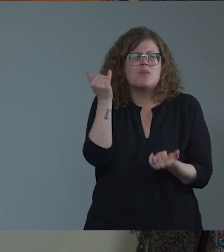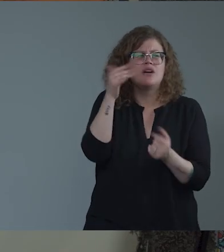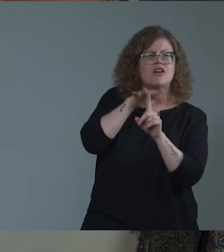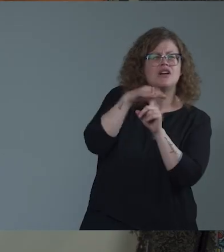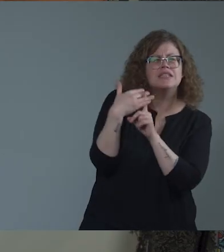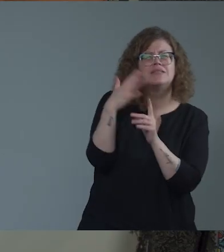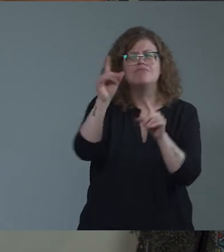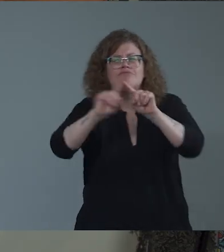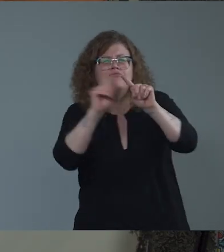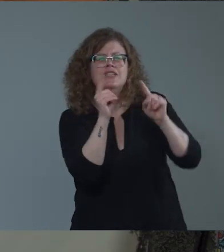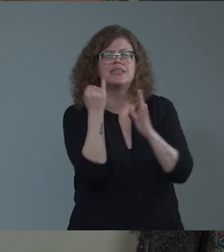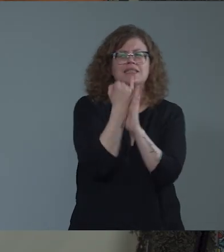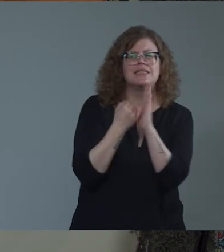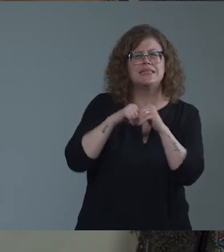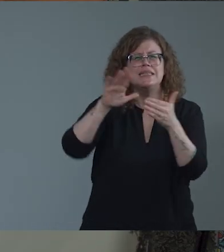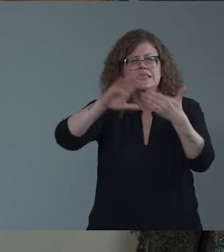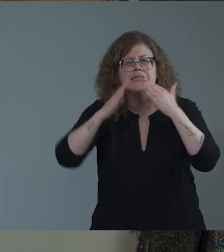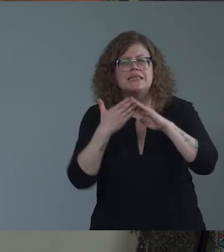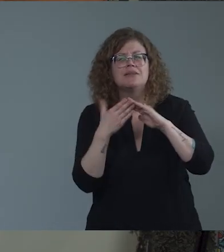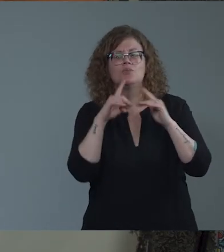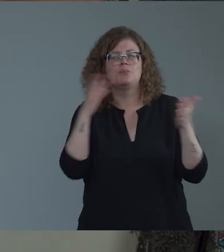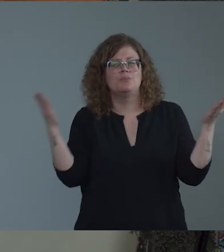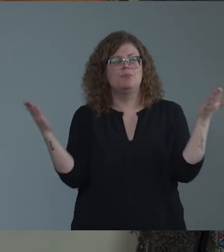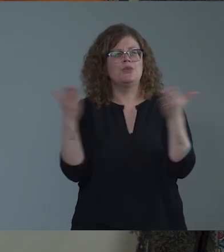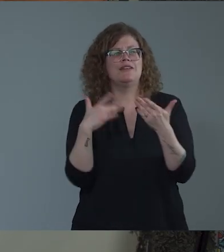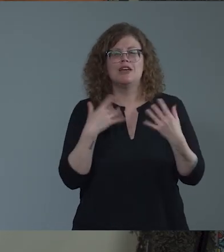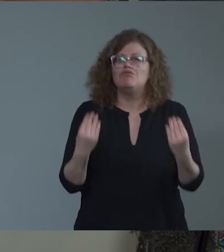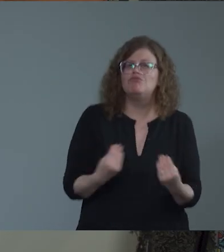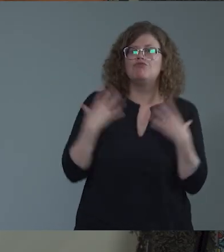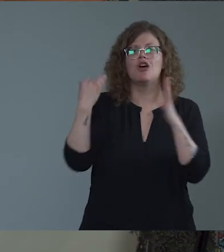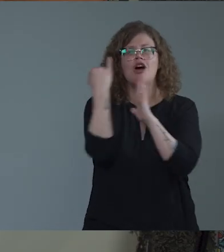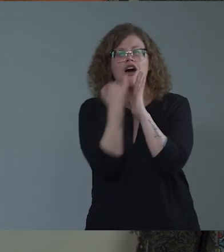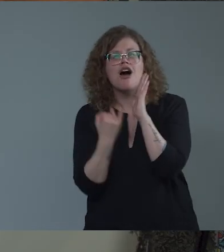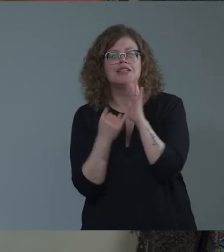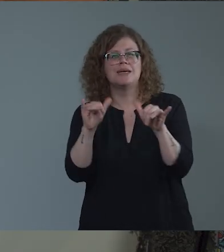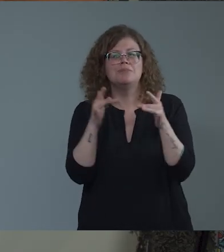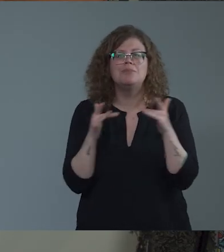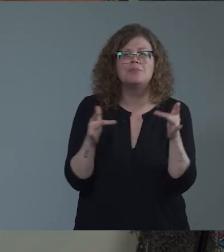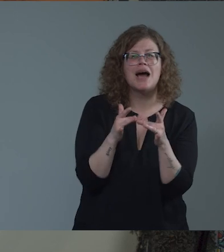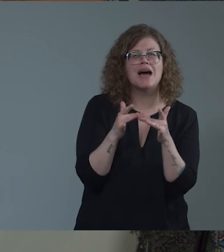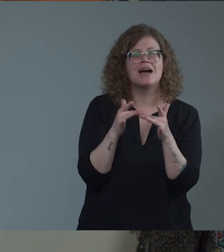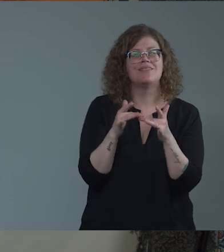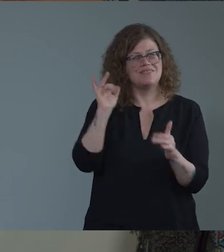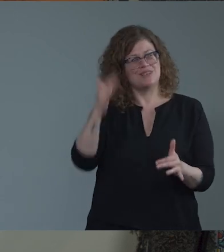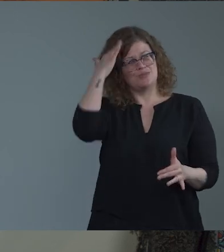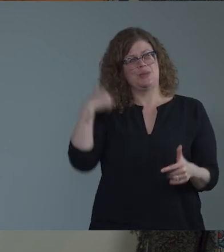We're going to express different things and, and share in our in our city here together. It reflects our identity.